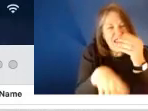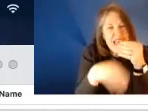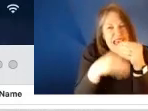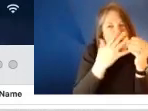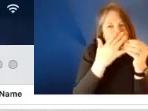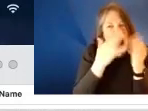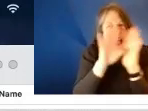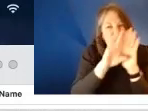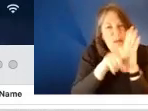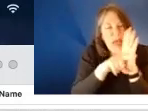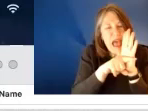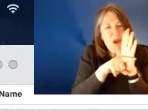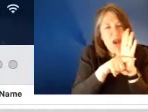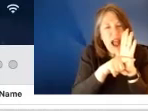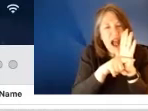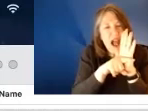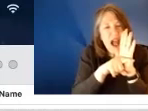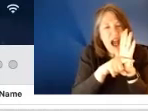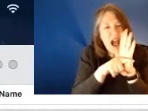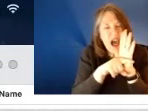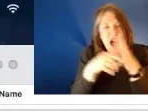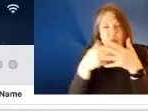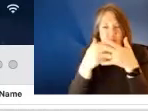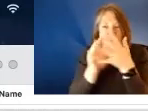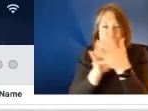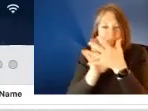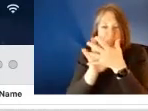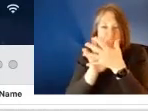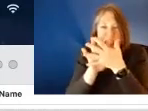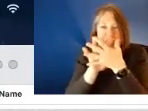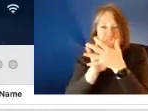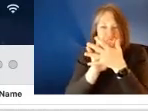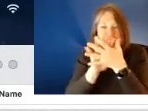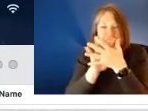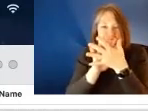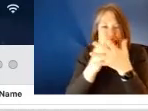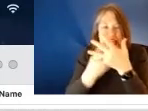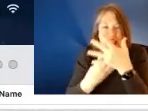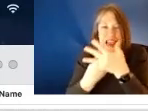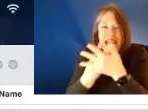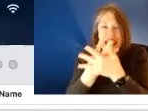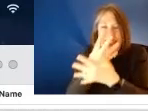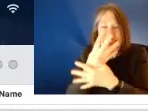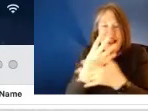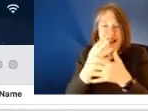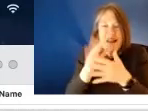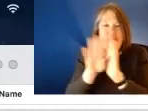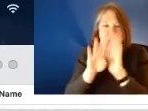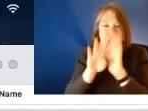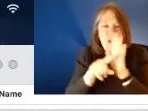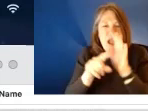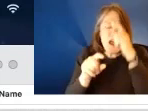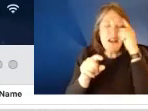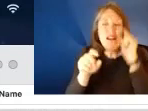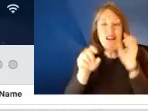add a gradient background, 06:54:04 you can add colors in the content